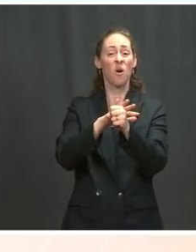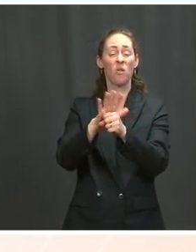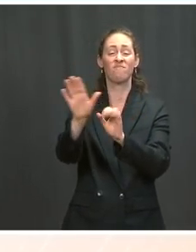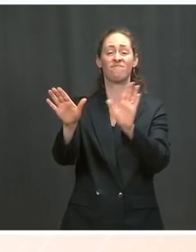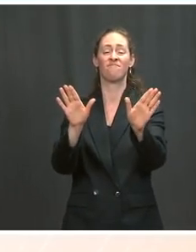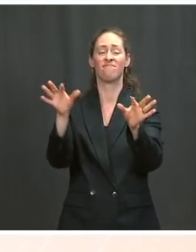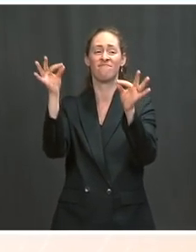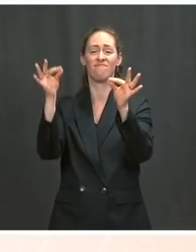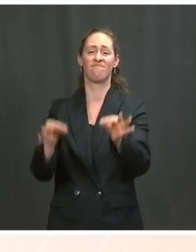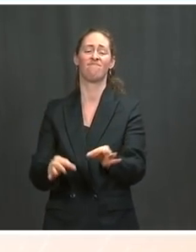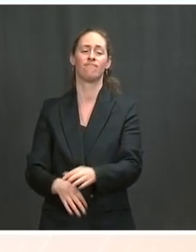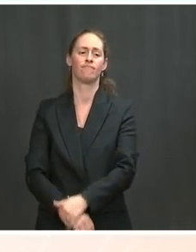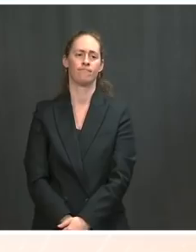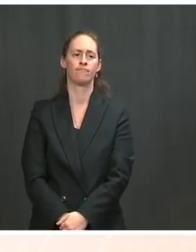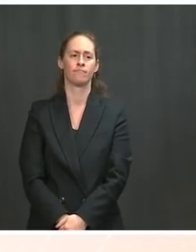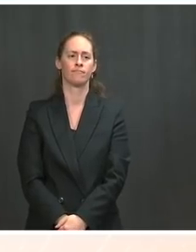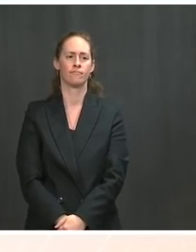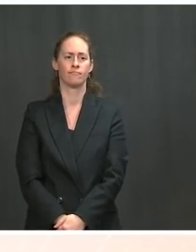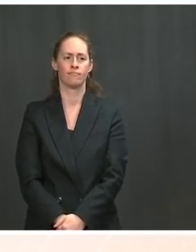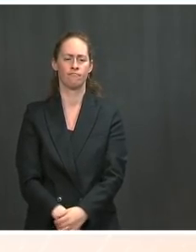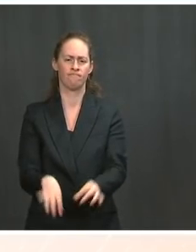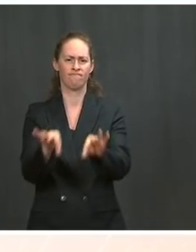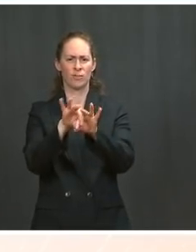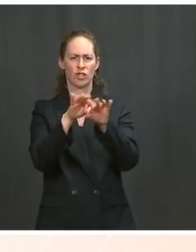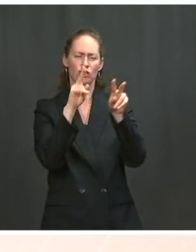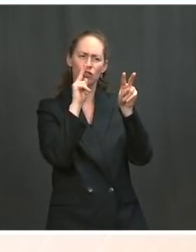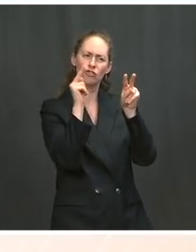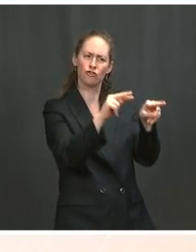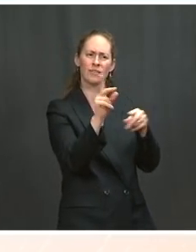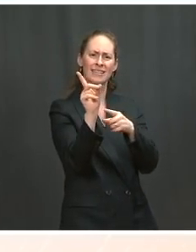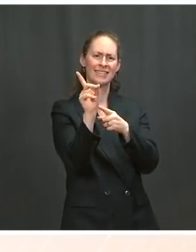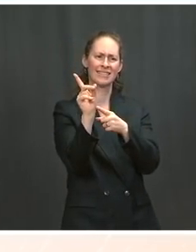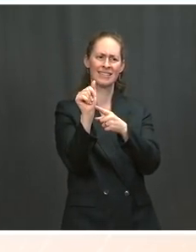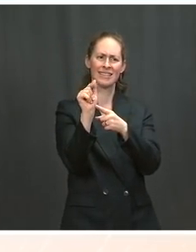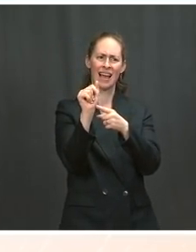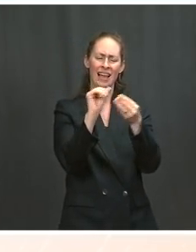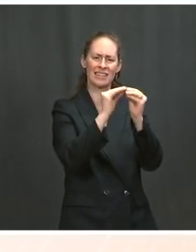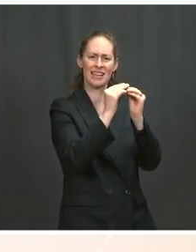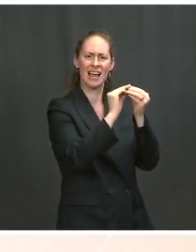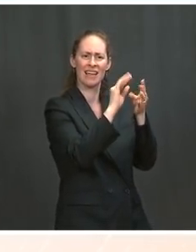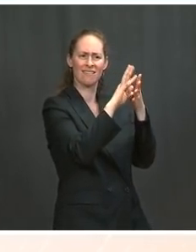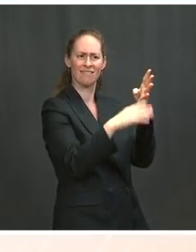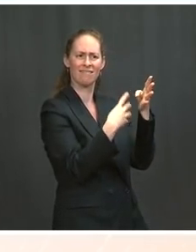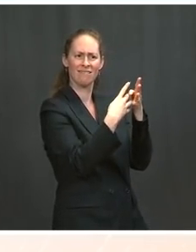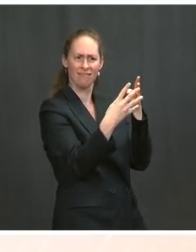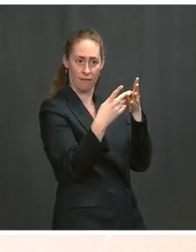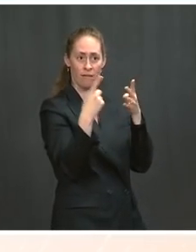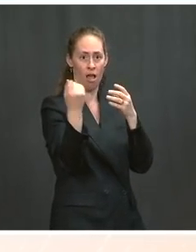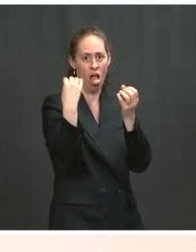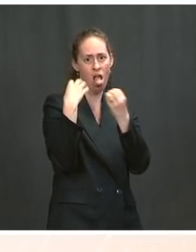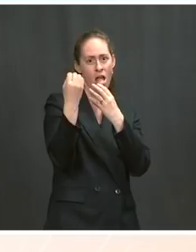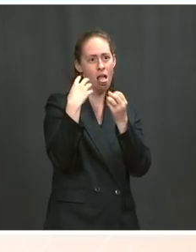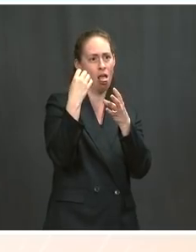when you look at the facts, that's not -- we have not seen that as a widespread driving factor in people not going back to work.